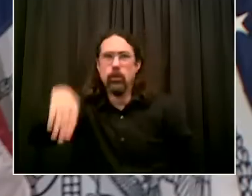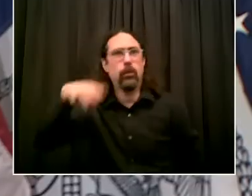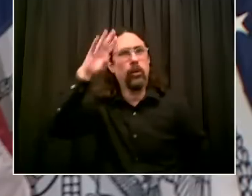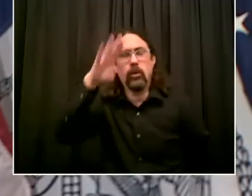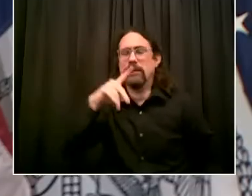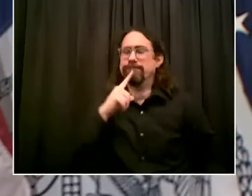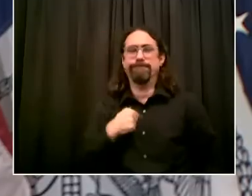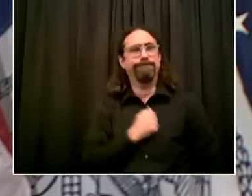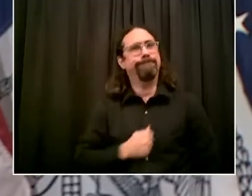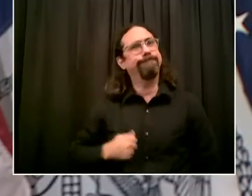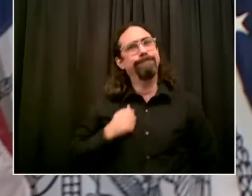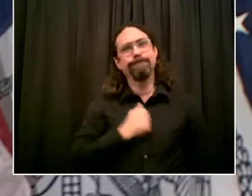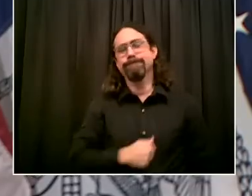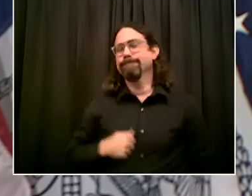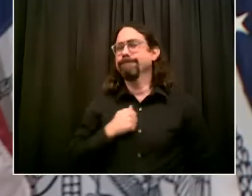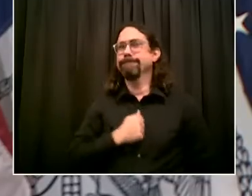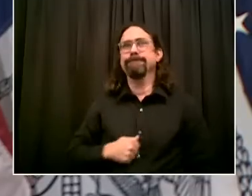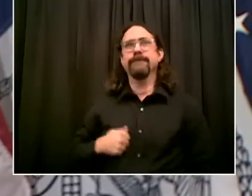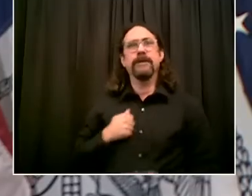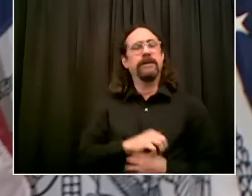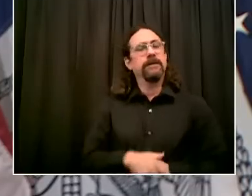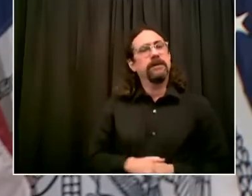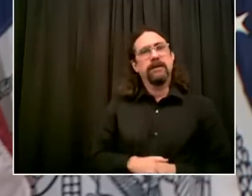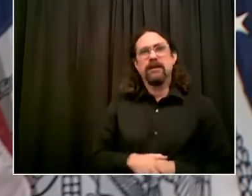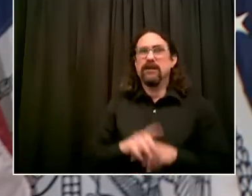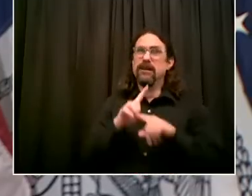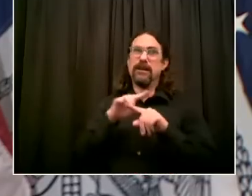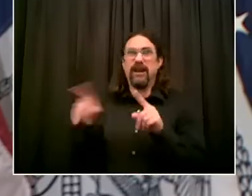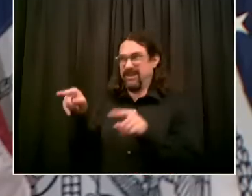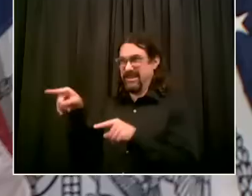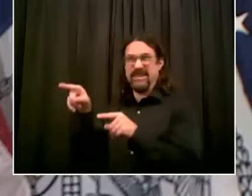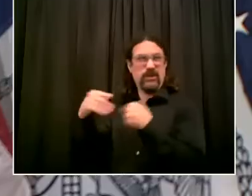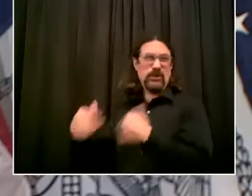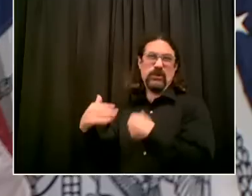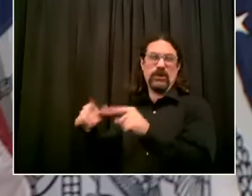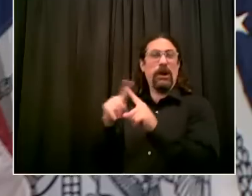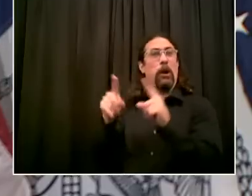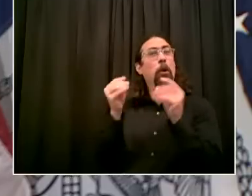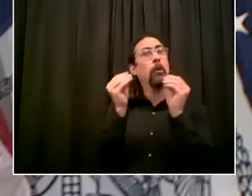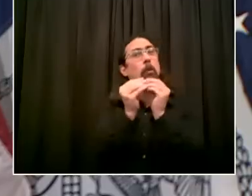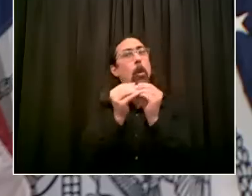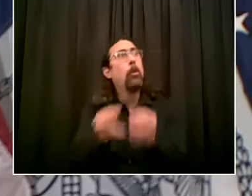WE NEED TO HELP THH EMIN EVERY WAY WE CAN. THE SAMMTE IME, FIRRST AND FOREMOST, WE HAVE TO PROTECT